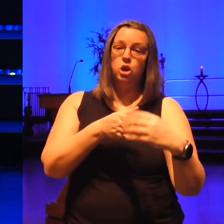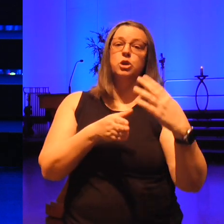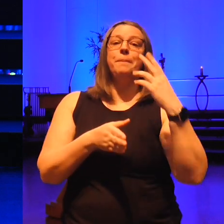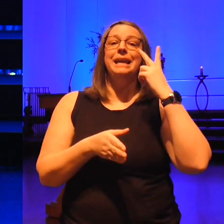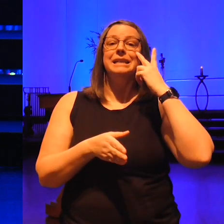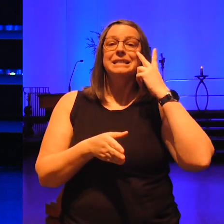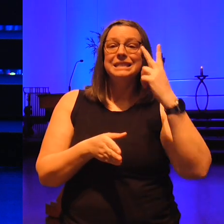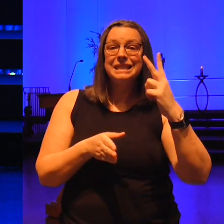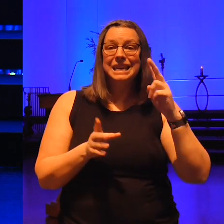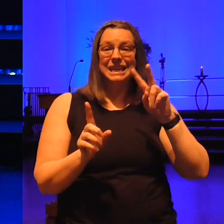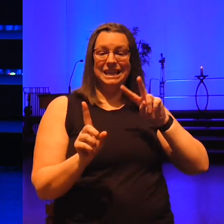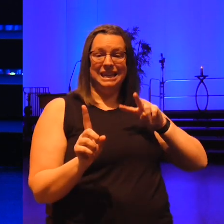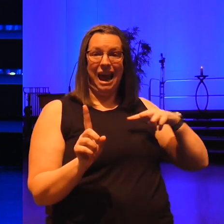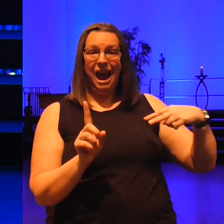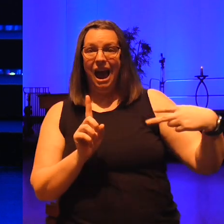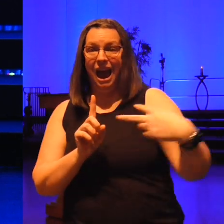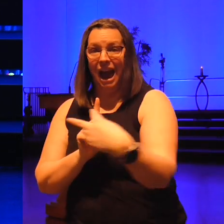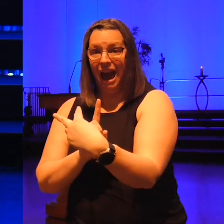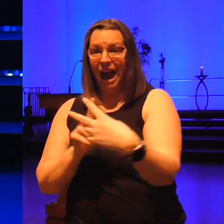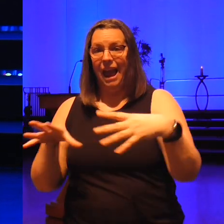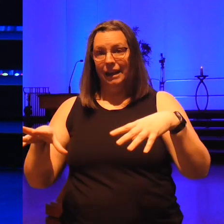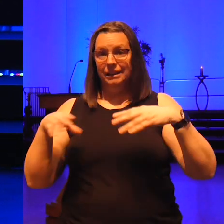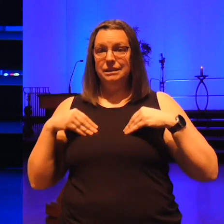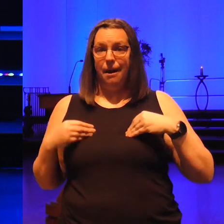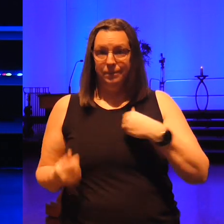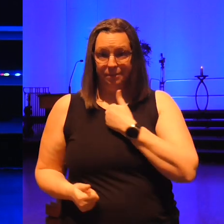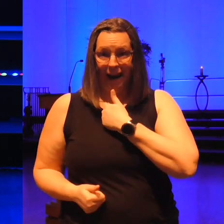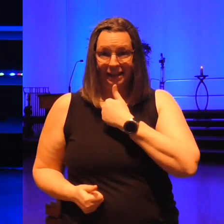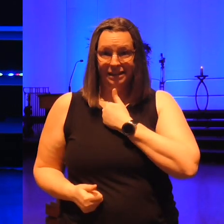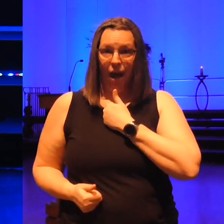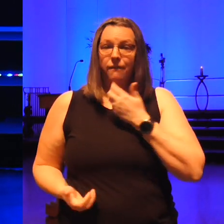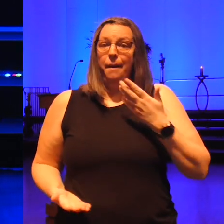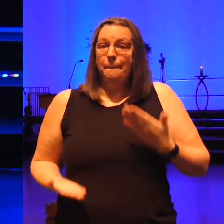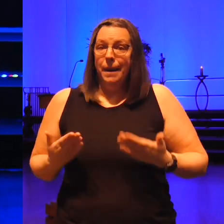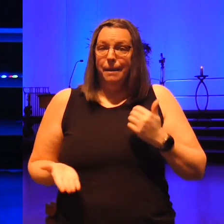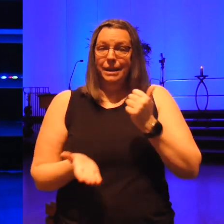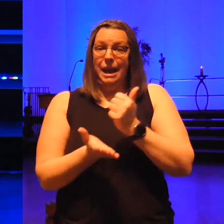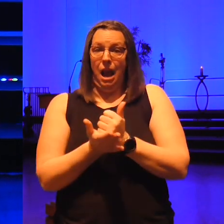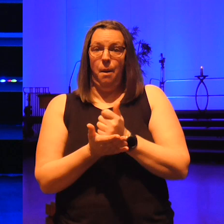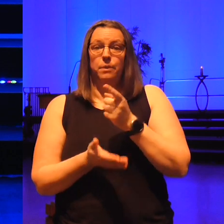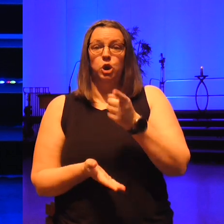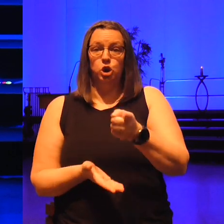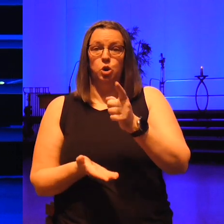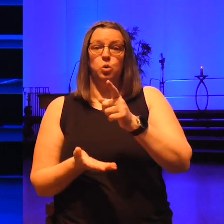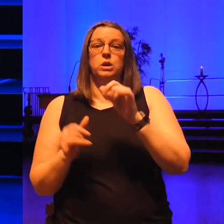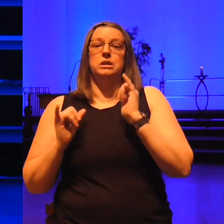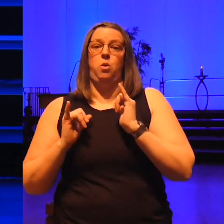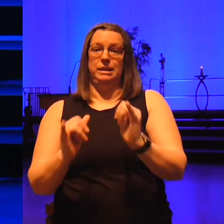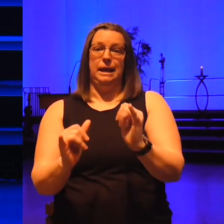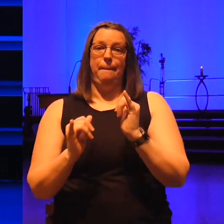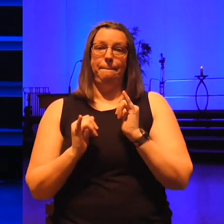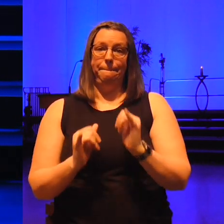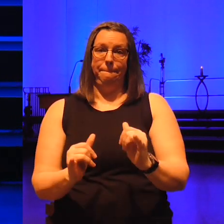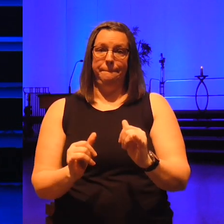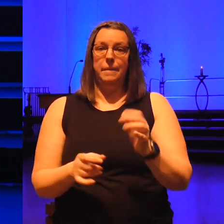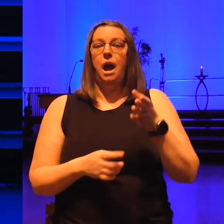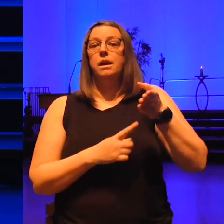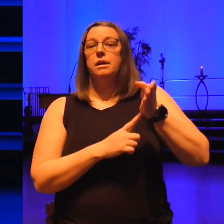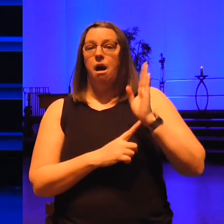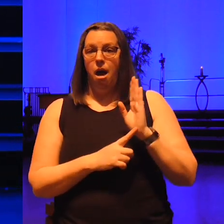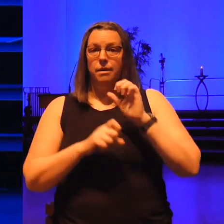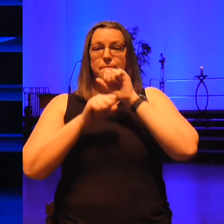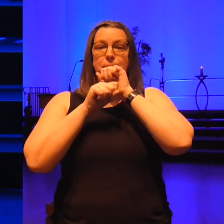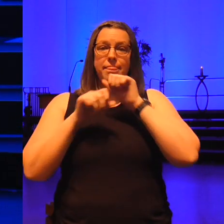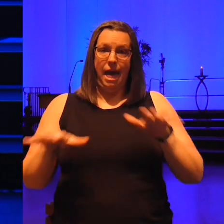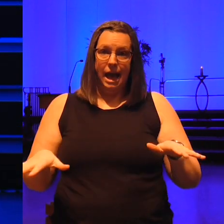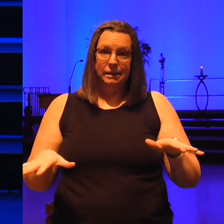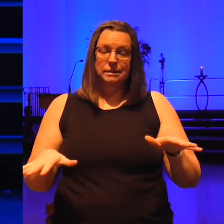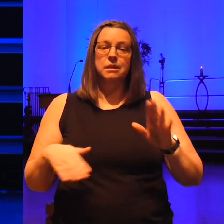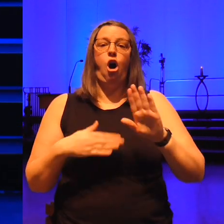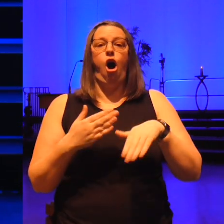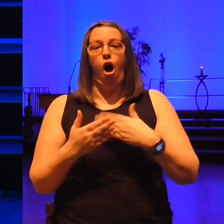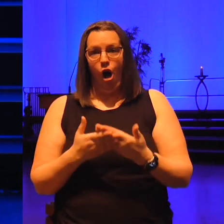me accept myself and may maybe even help you do the same God bless all these little